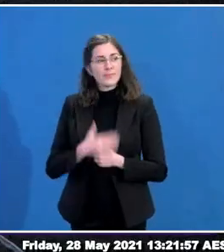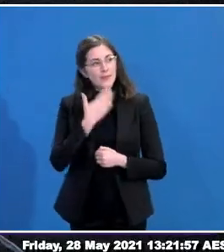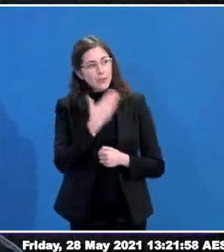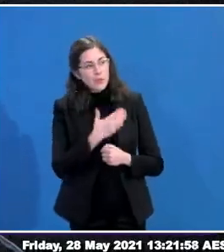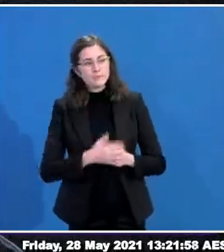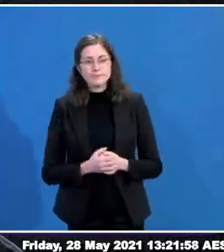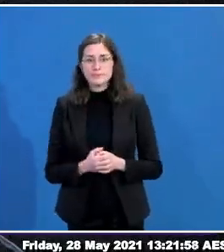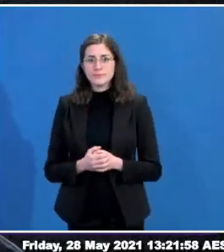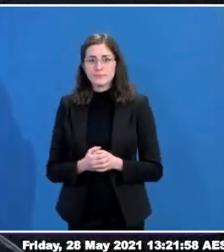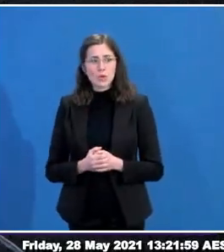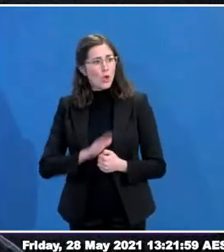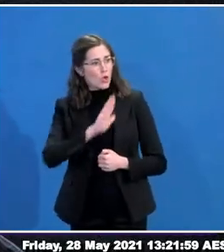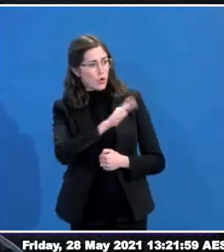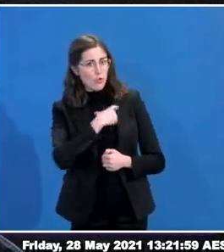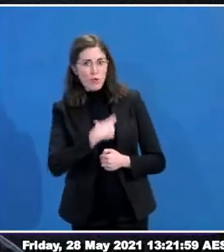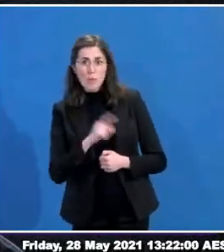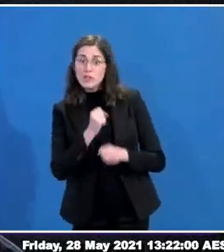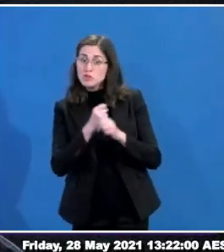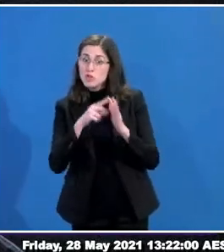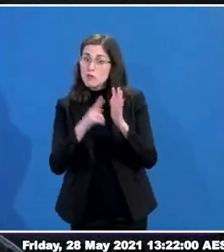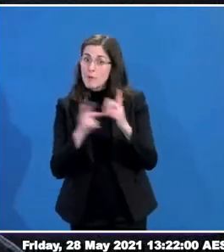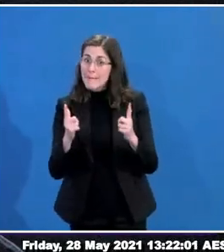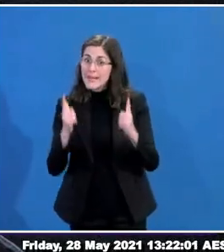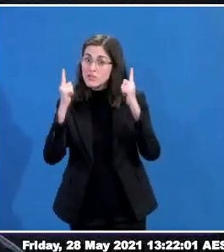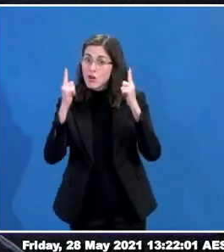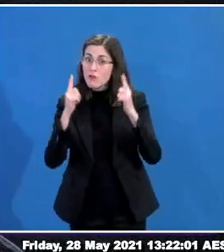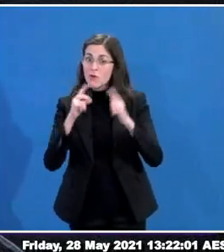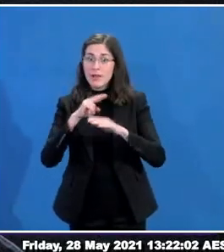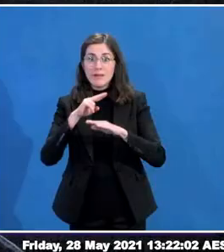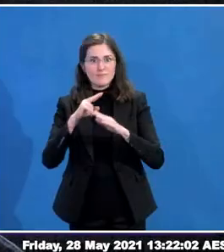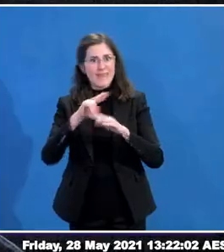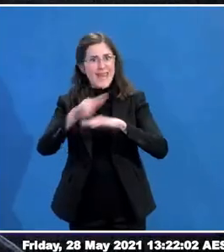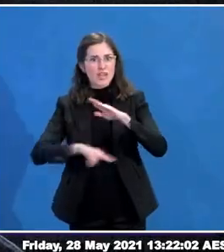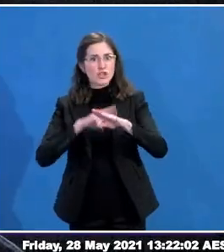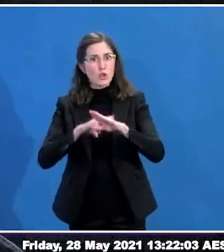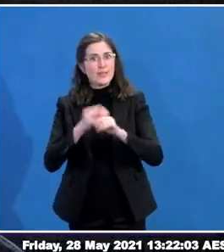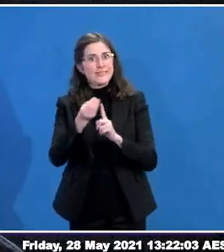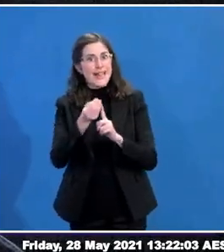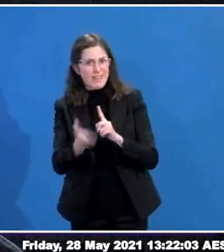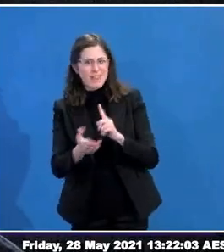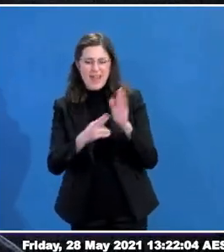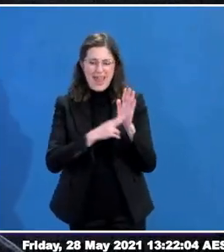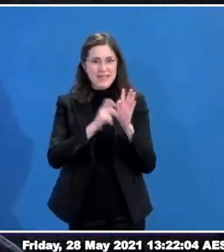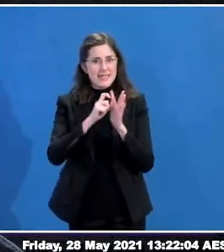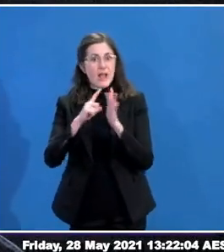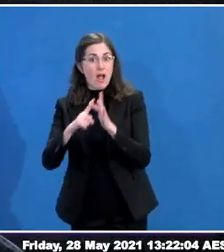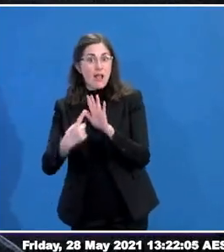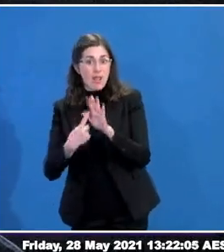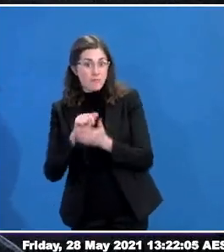Mr McNaughton, your role is the General Manager, National Delivery of the National Disability Insurance Agency; is that right? MR McNAUGHTON: Yes.